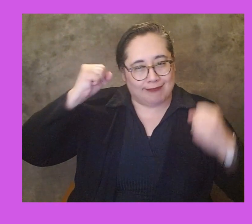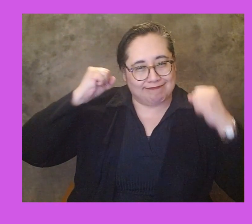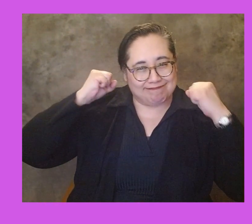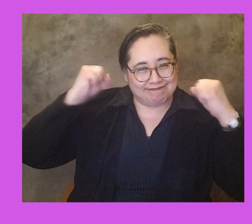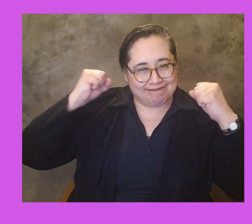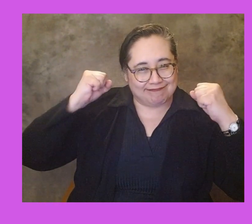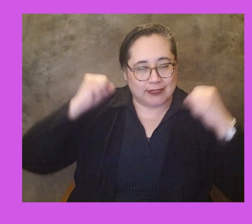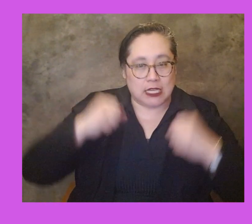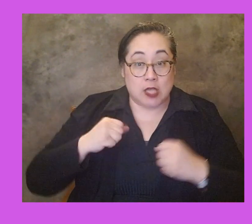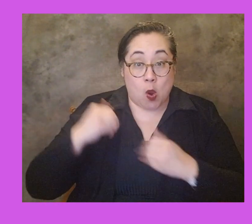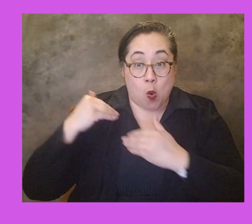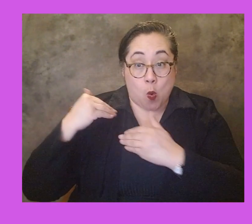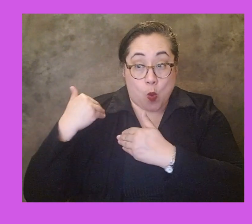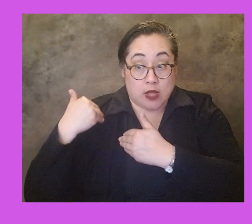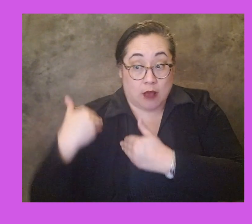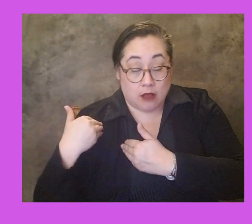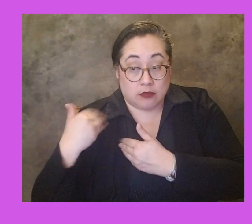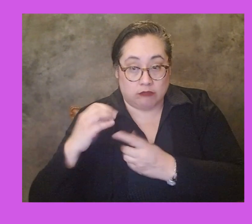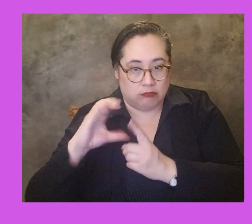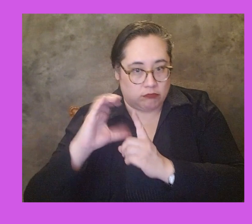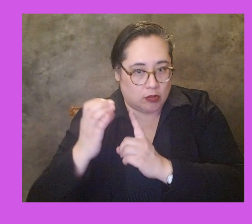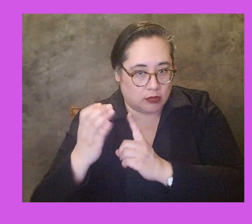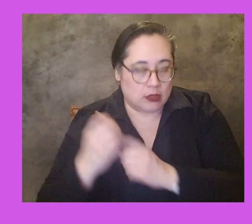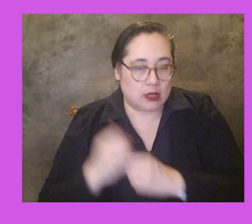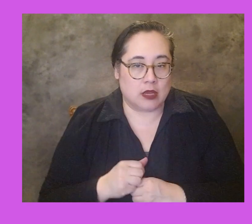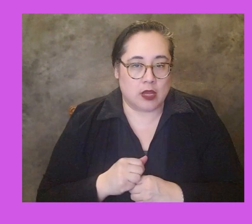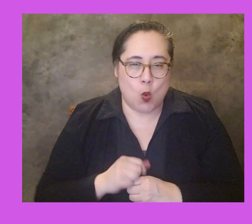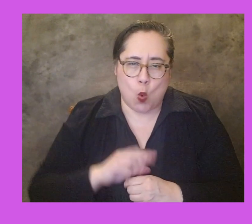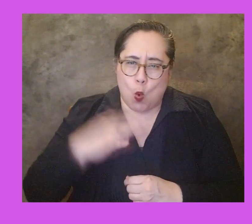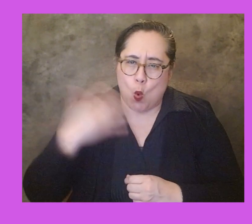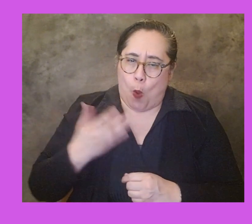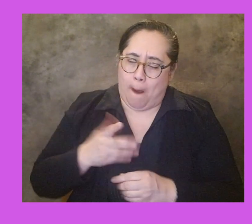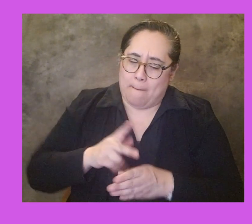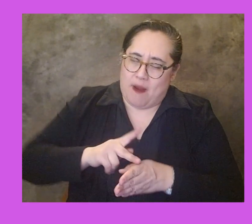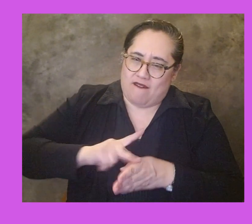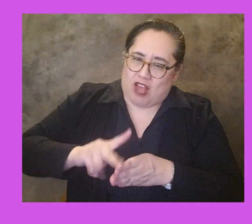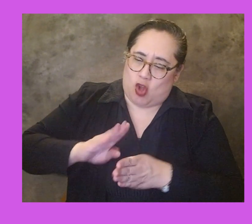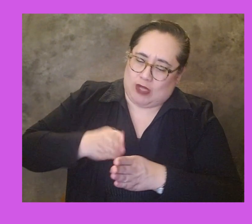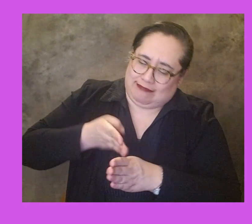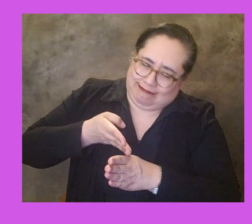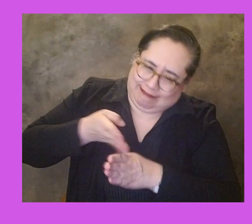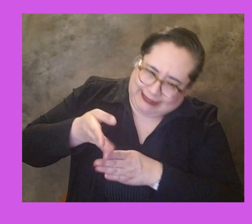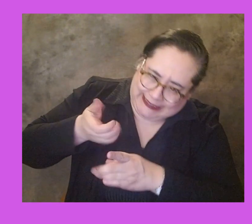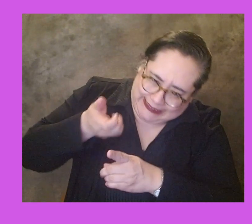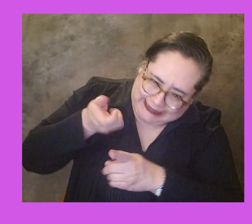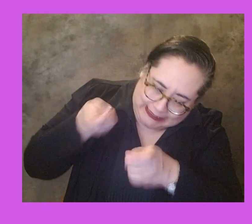professional discipline, and skillful art all in one.